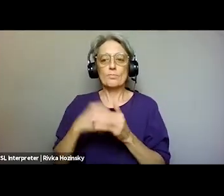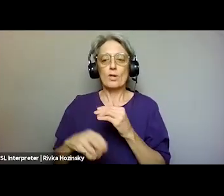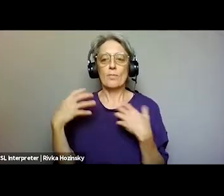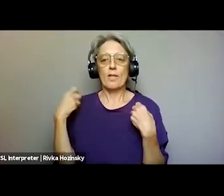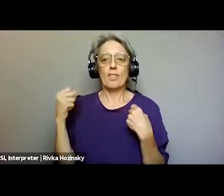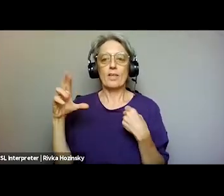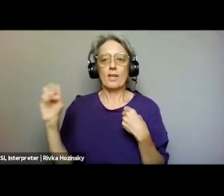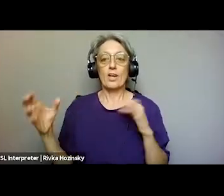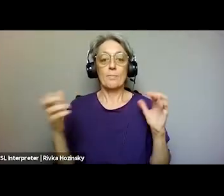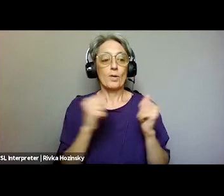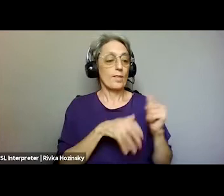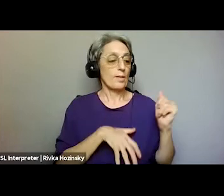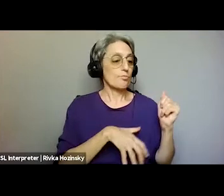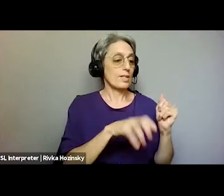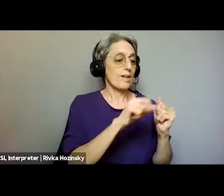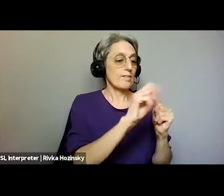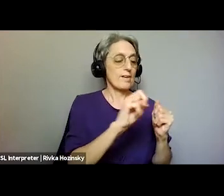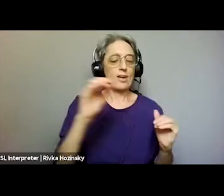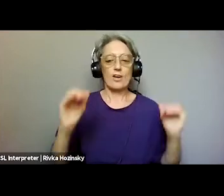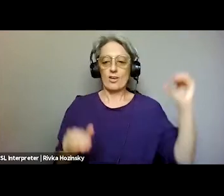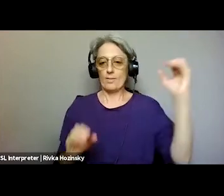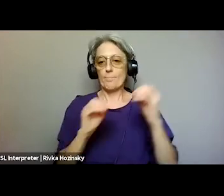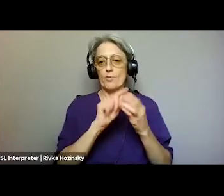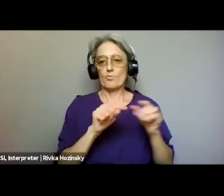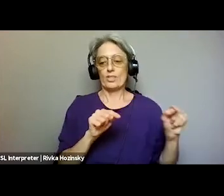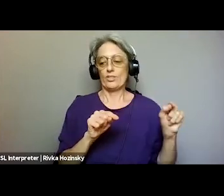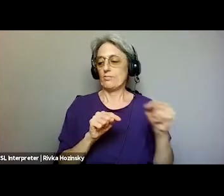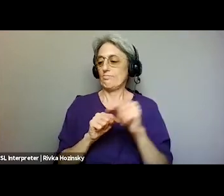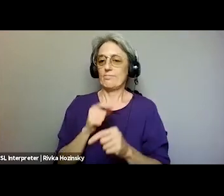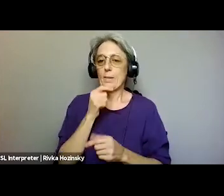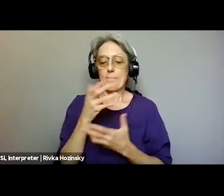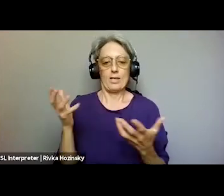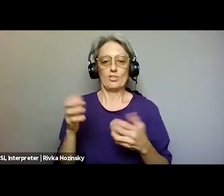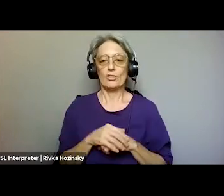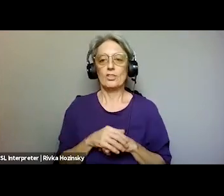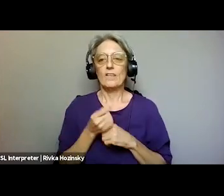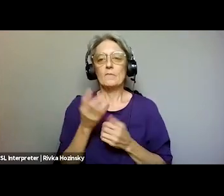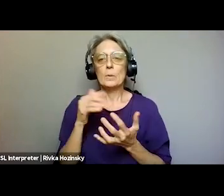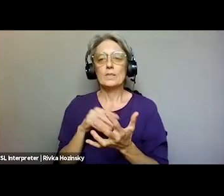is on prenatal care. There’s really only a handful of studies using population-based data and those